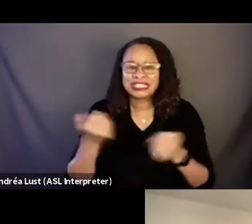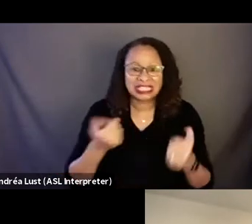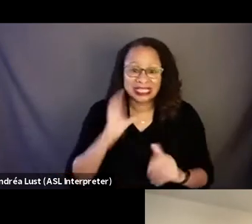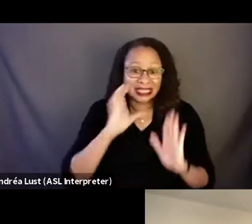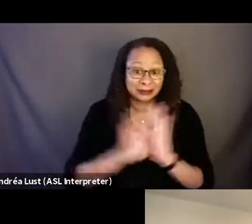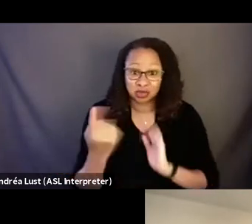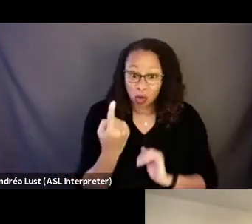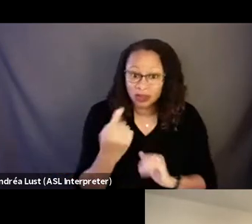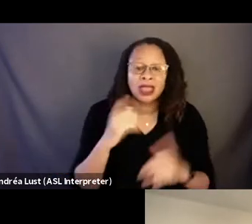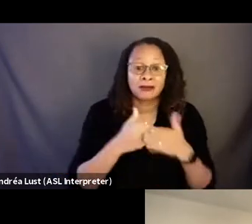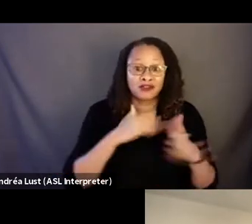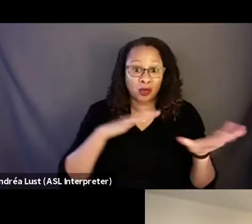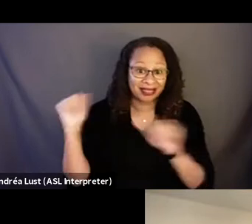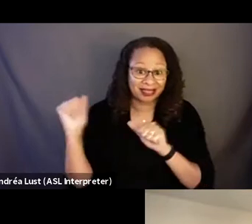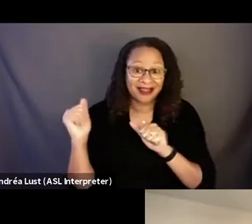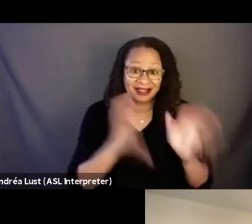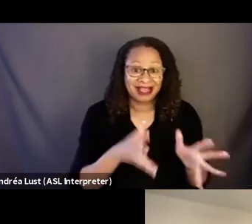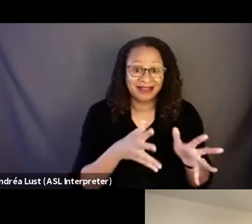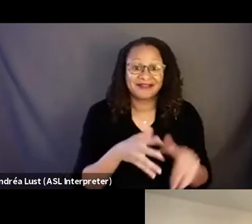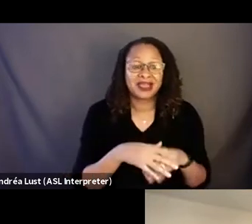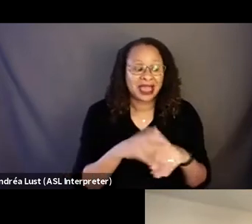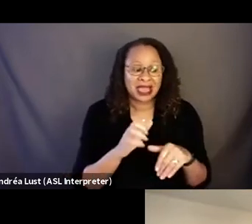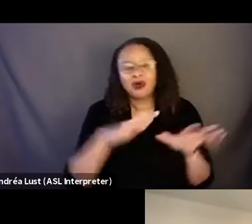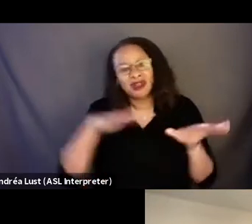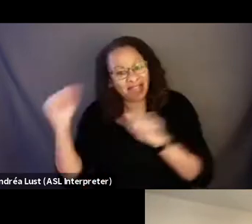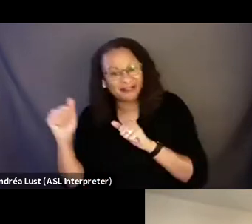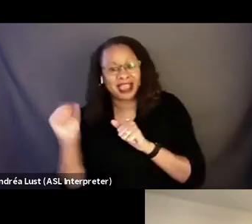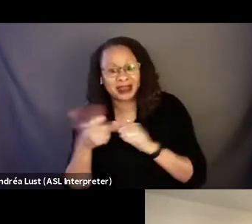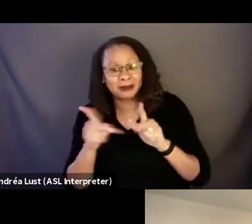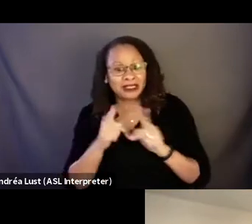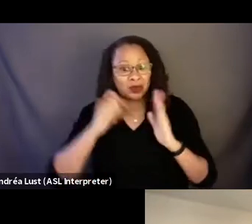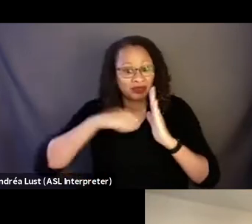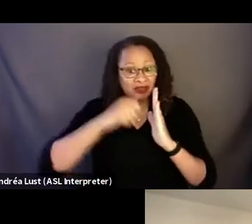Before we left any of the secret locations we were filming in, we wrote data over the top